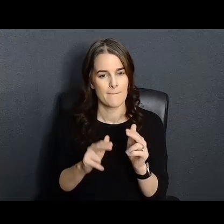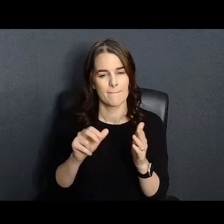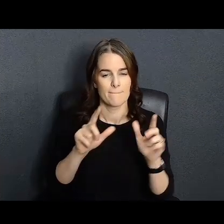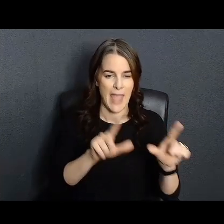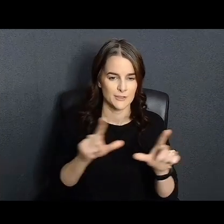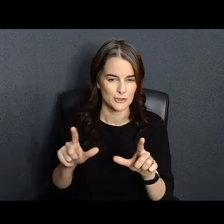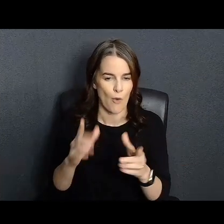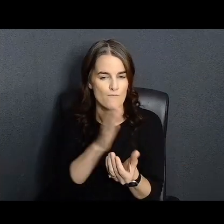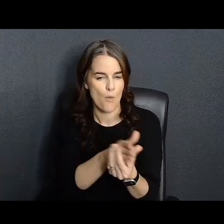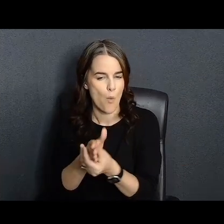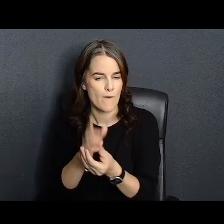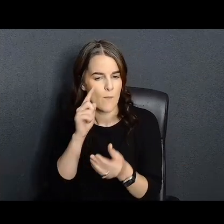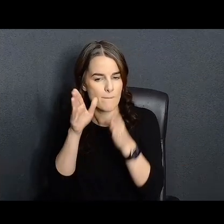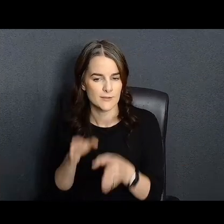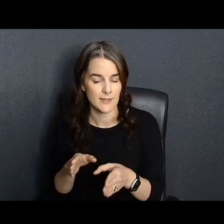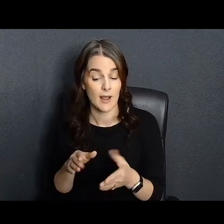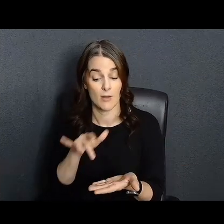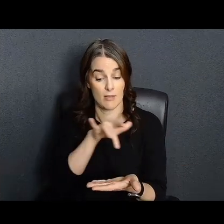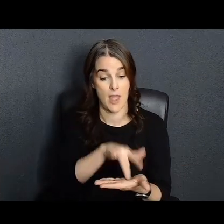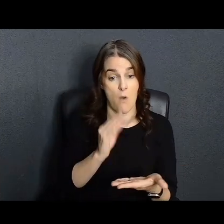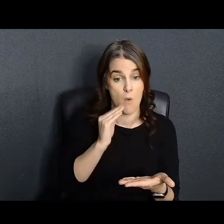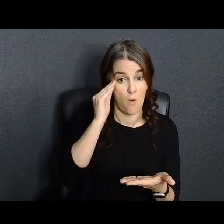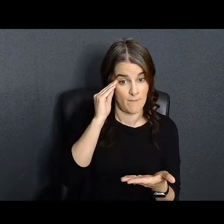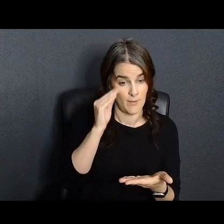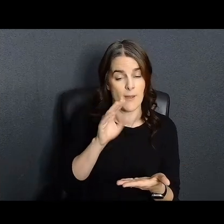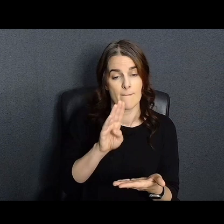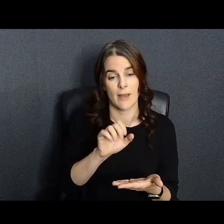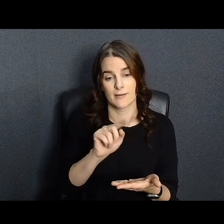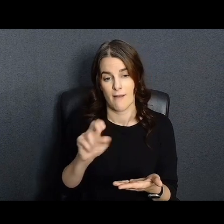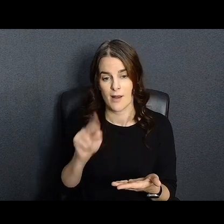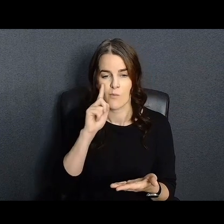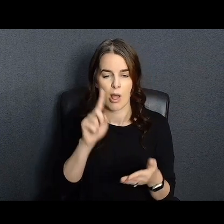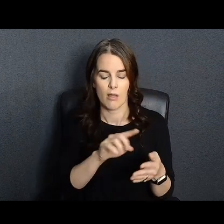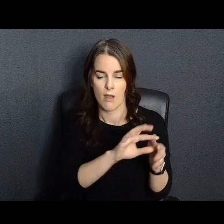and it'll take us back to this main starting point. You have a couple different options here,